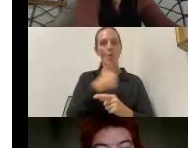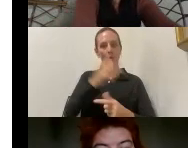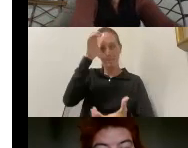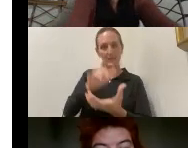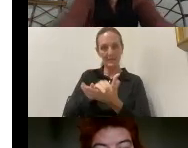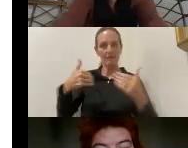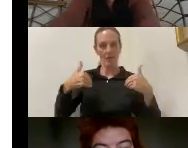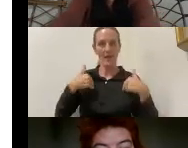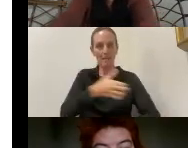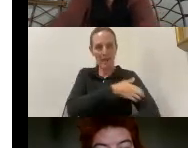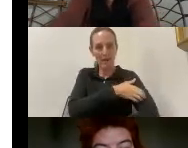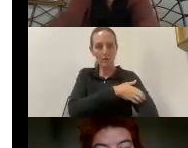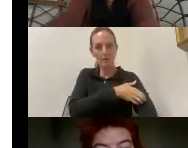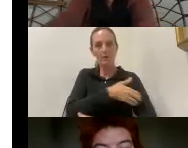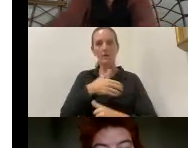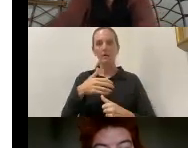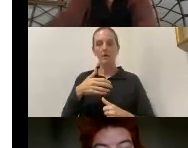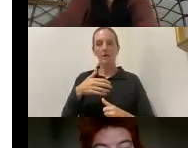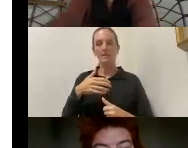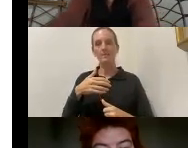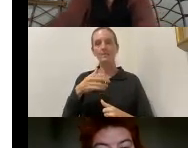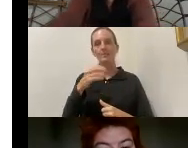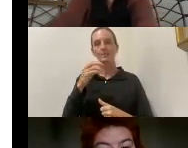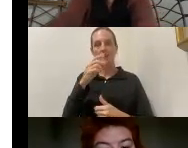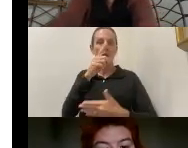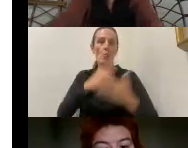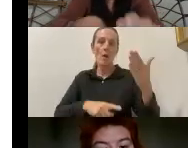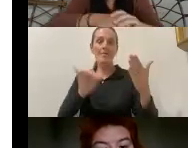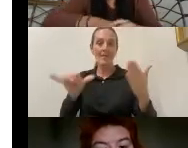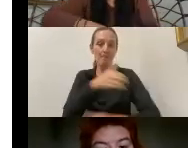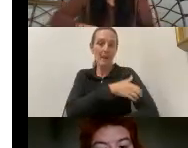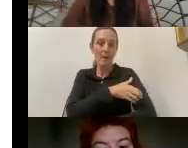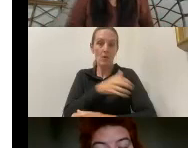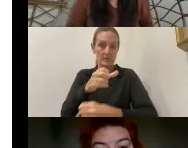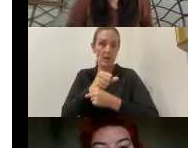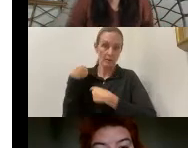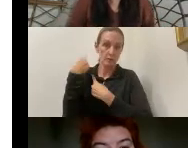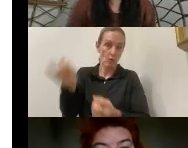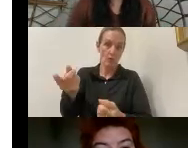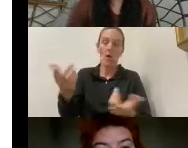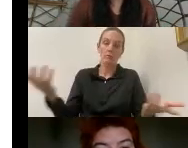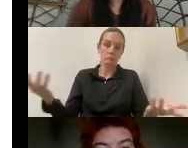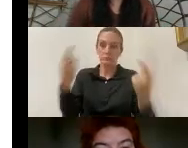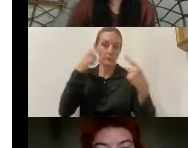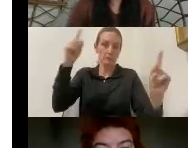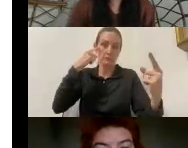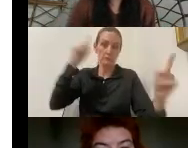And what that power has gotten us so far is things like we have a Firesmart Coordinator